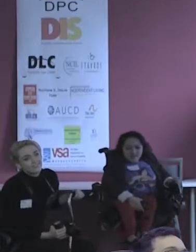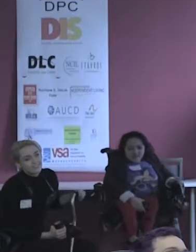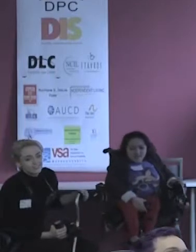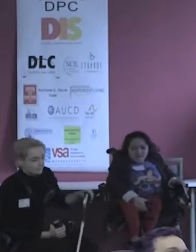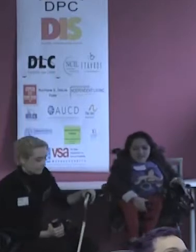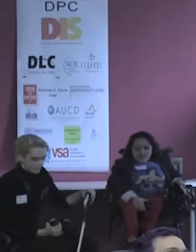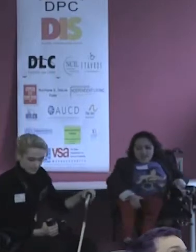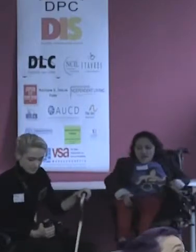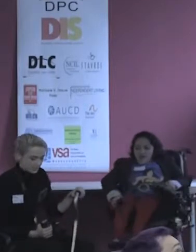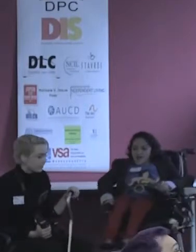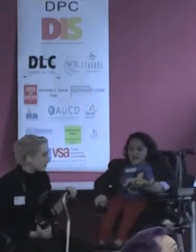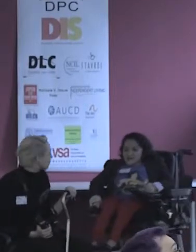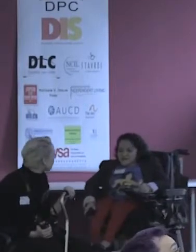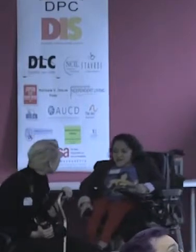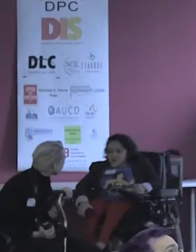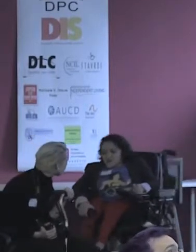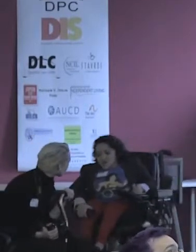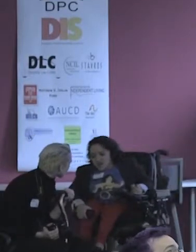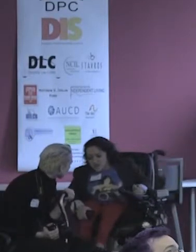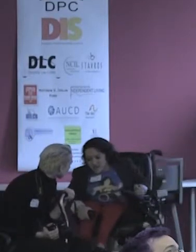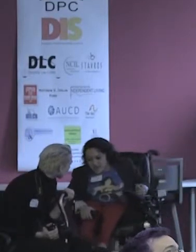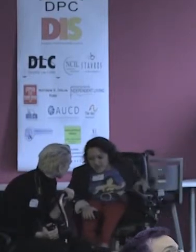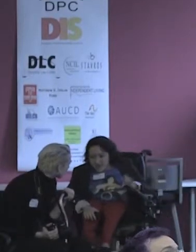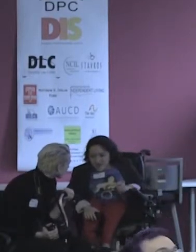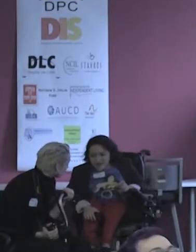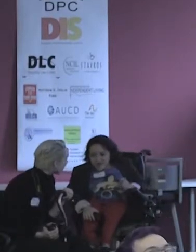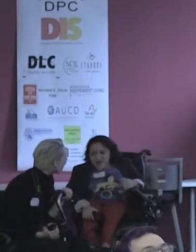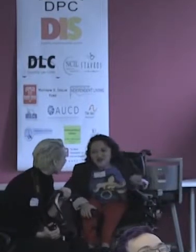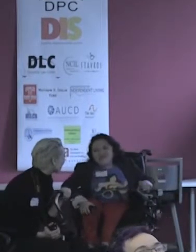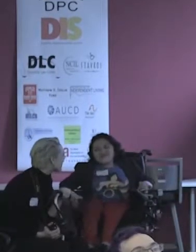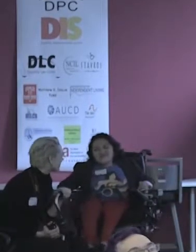and checking the Twitter feed for today's conference.